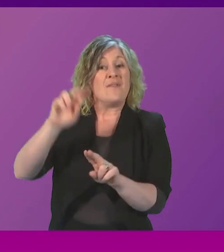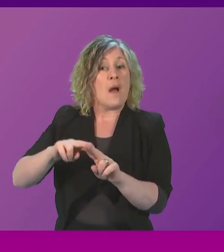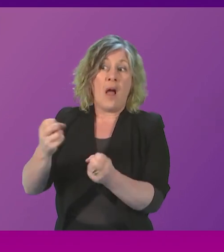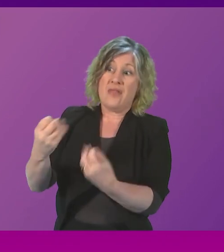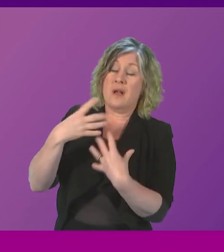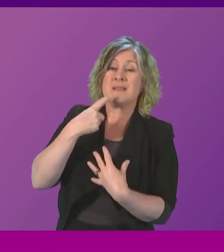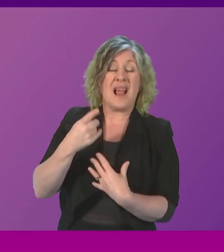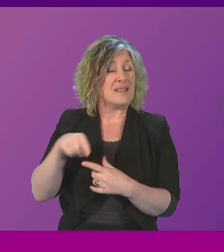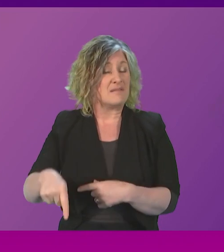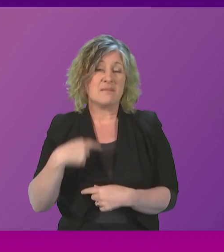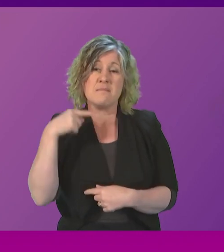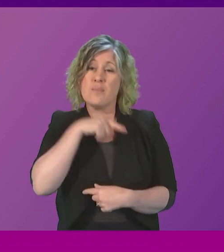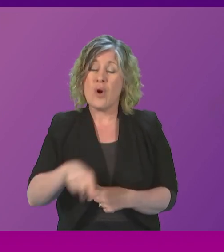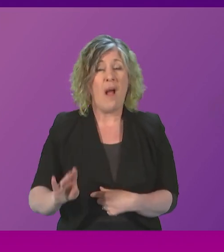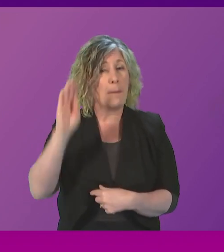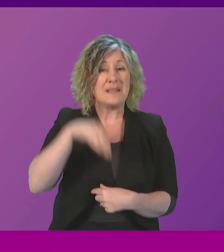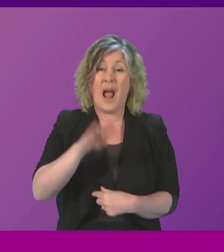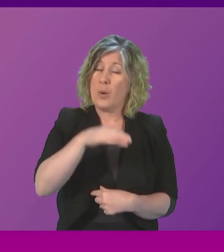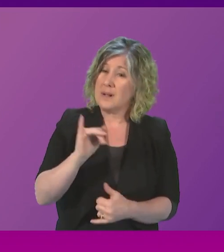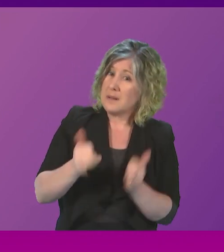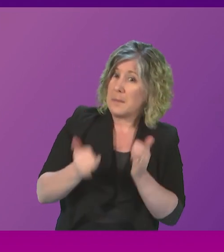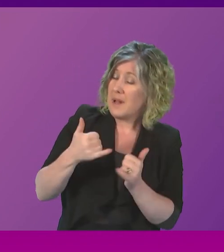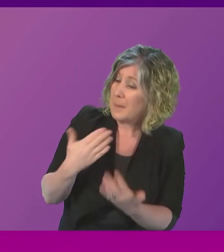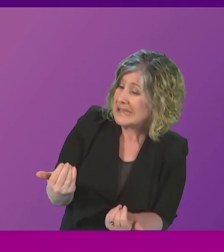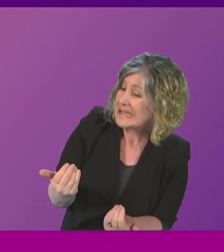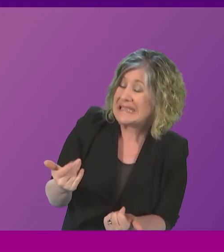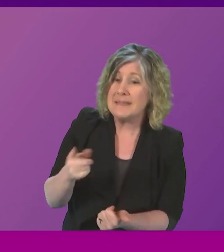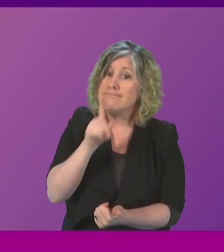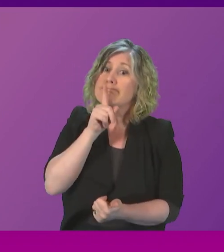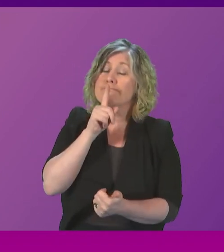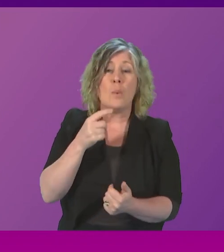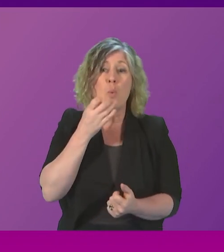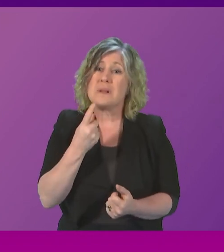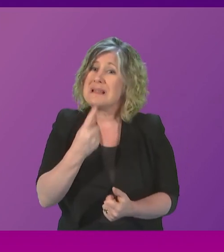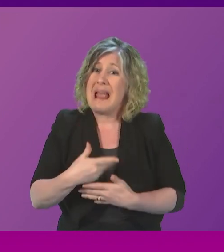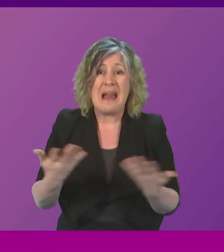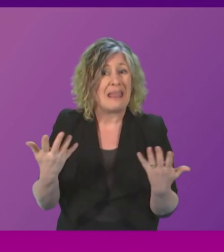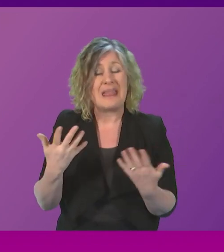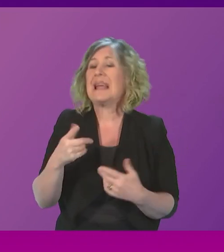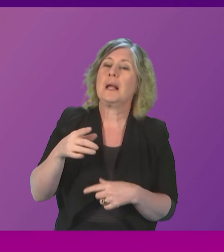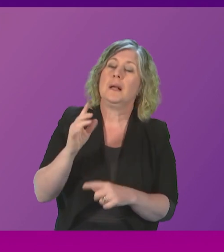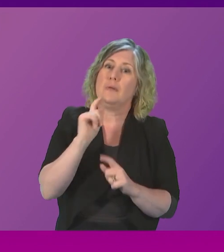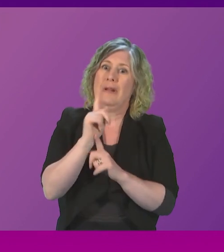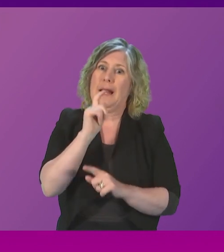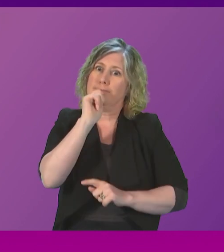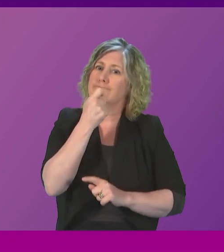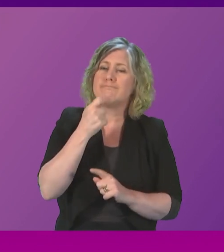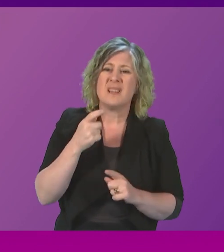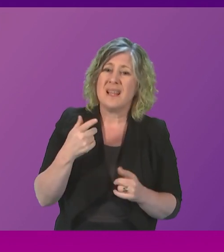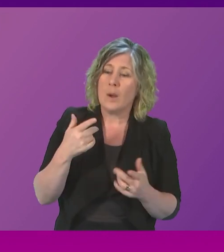He will have days where you won’t get a word out of him. We don’t know what’s happened unless something goes wrong. I feel like he’s just being left.